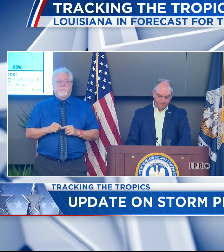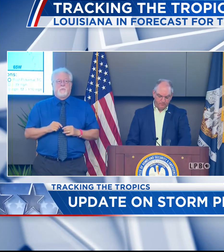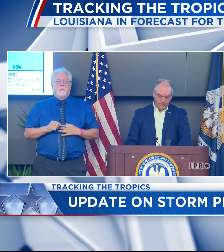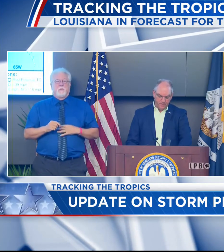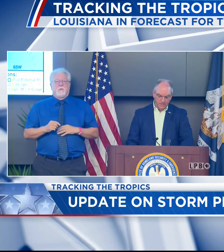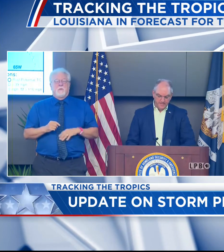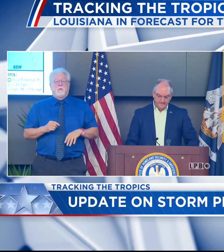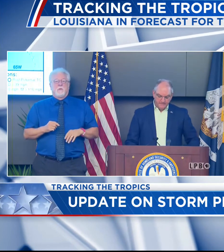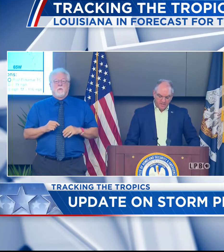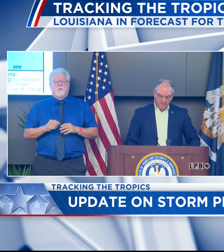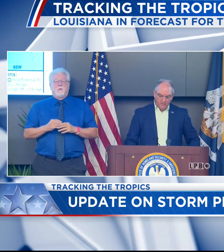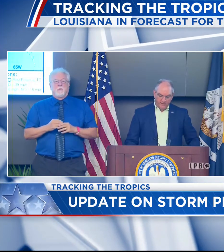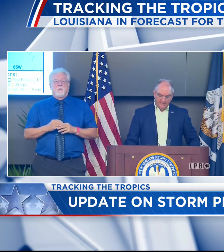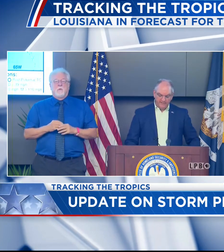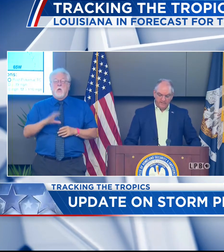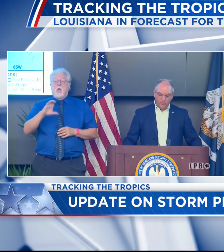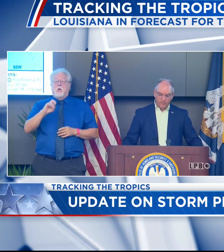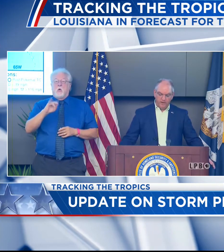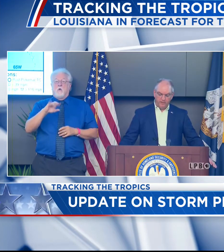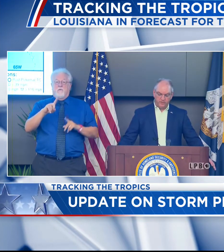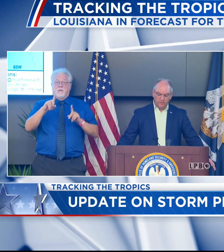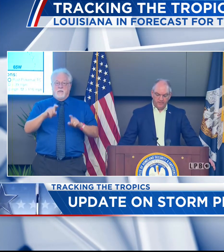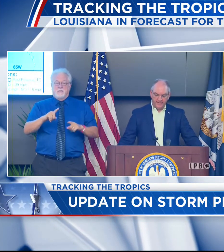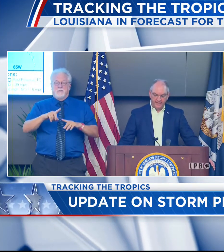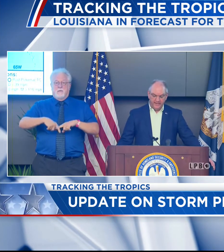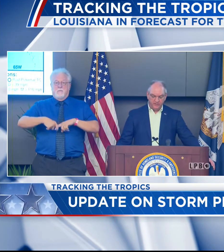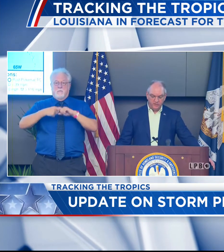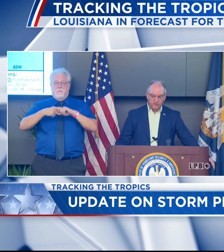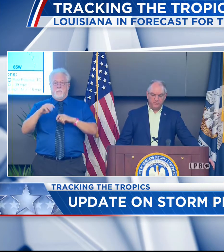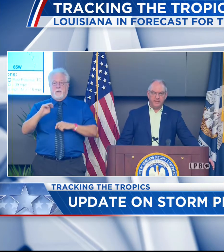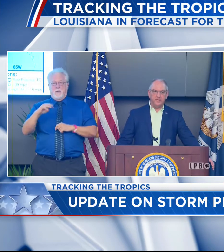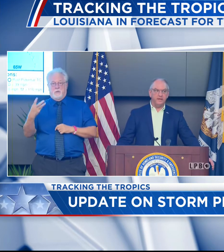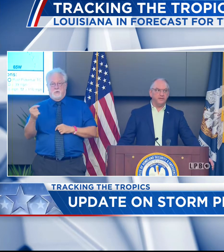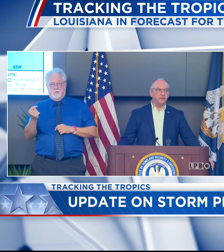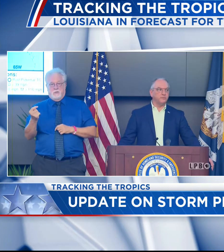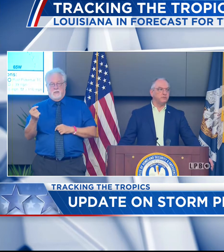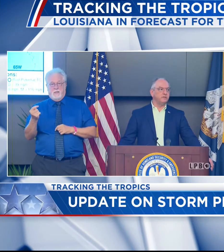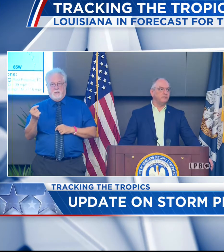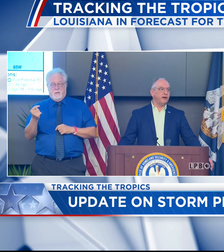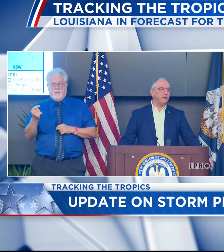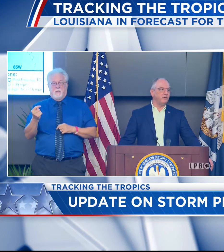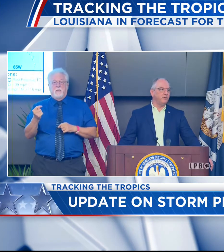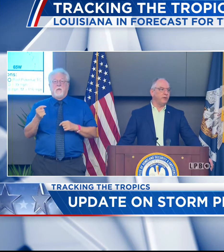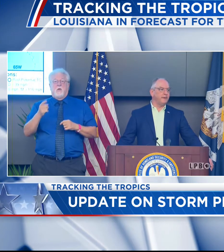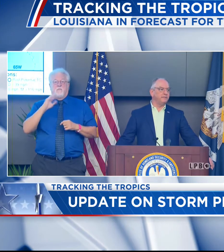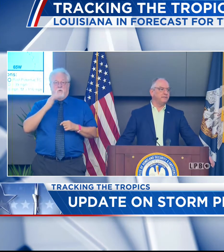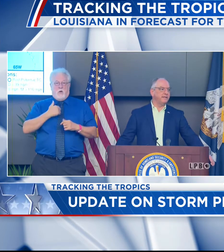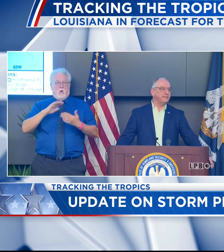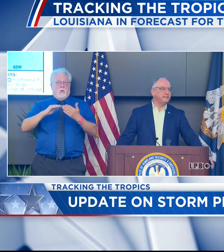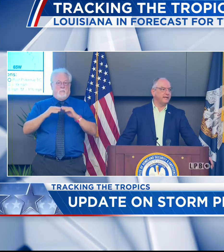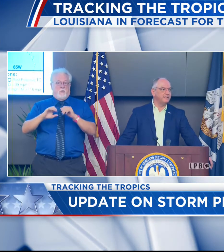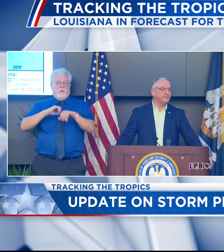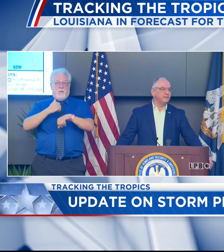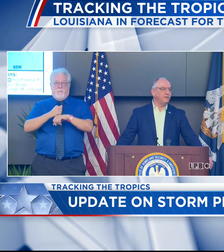POSSIBLE, TO WEAR A MASK! UNLESS YOU HAVE SOME MEDICAL CONDITION THAT PREVENTS THAT.